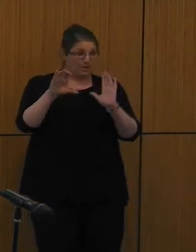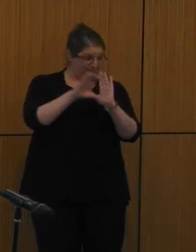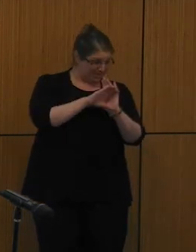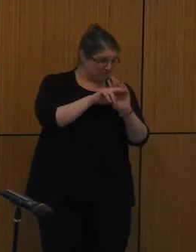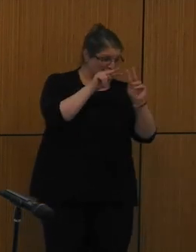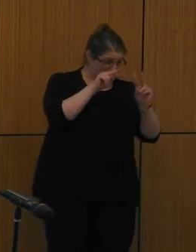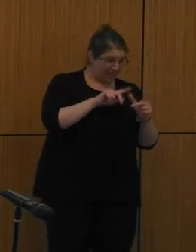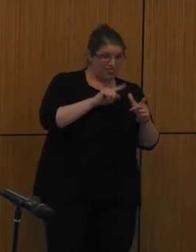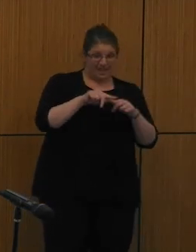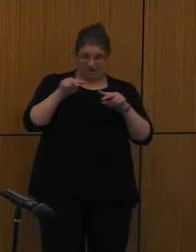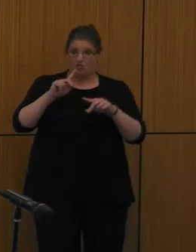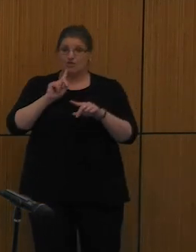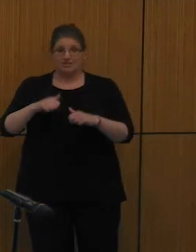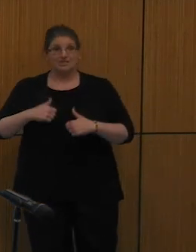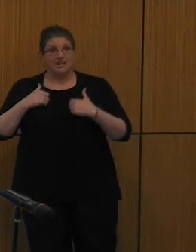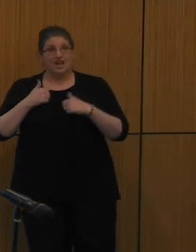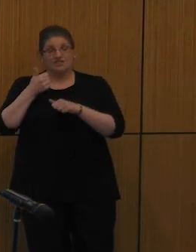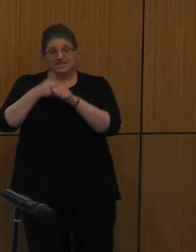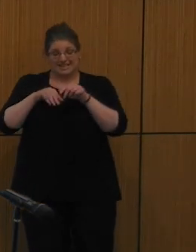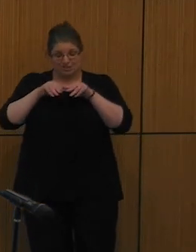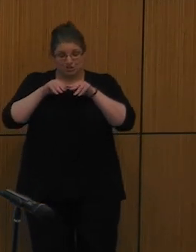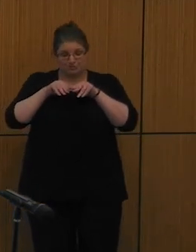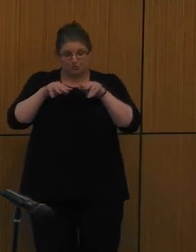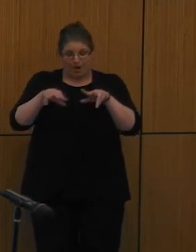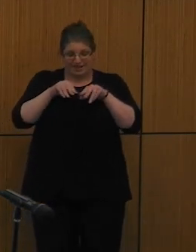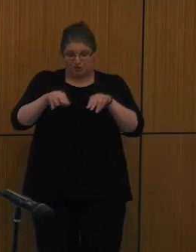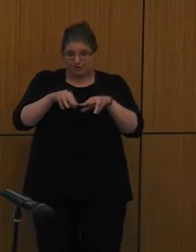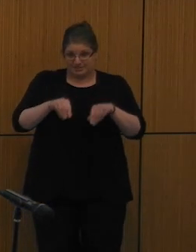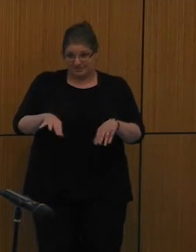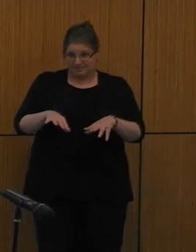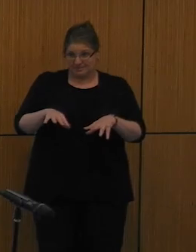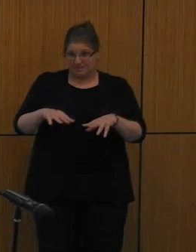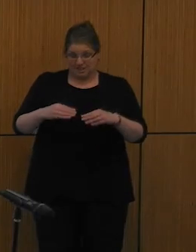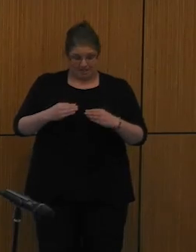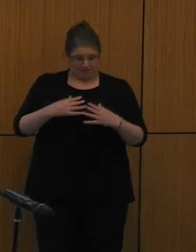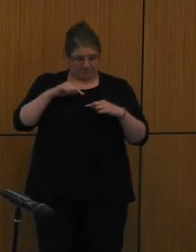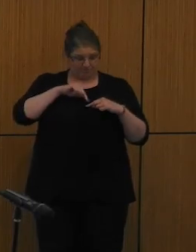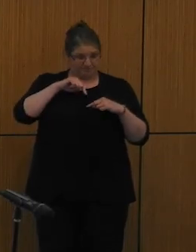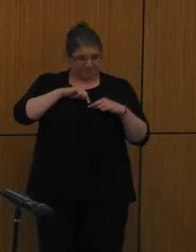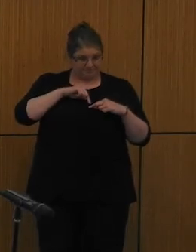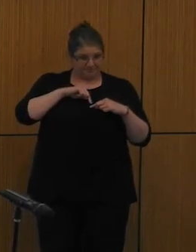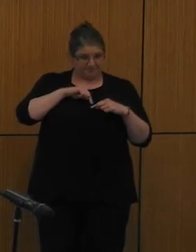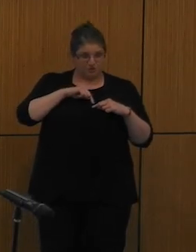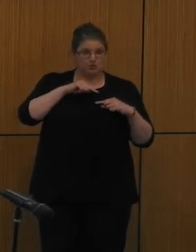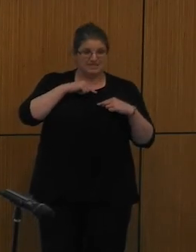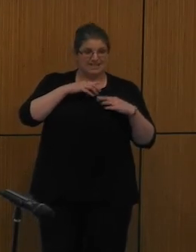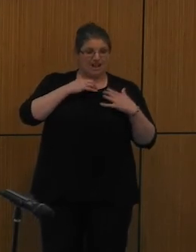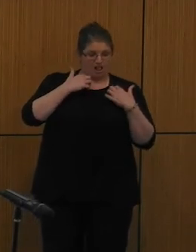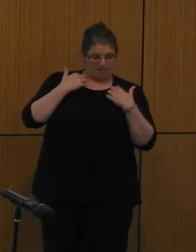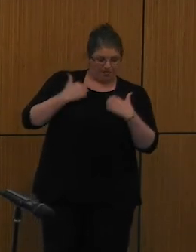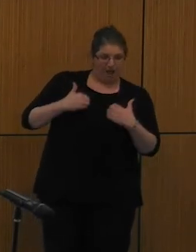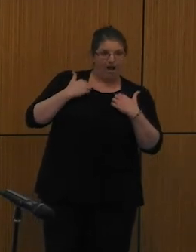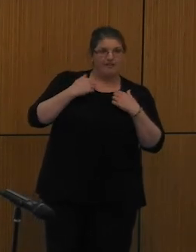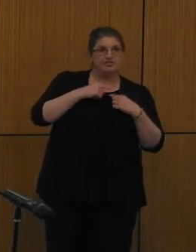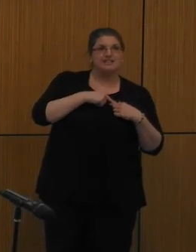all of the branches that emerge from it, lots of these branches going into the lungs, lots of them going back here to the esophagus, into the aorta and so on. Okay.